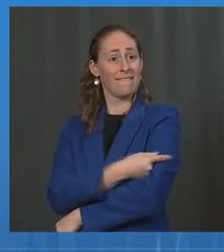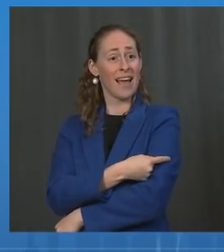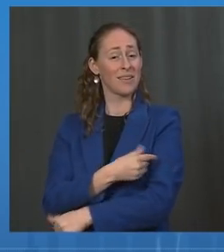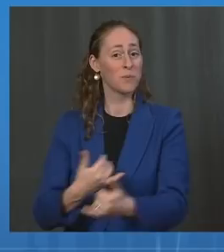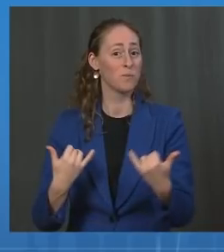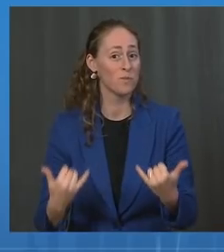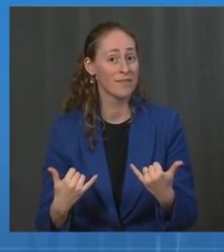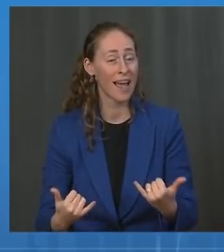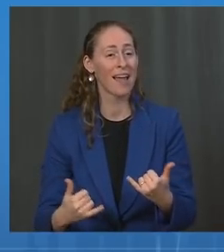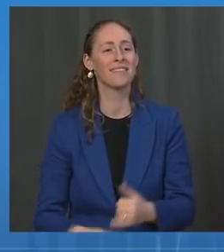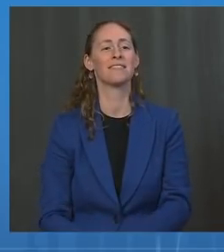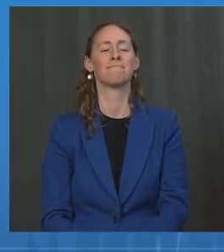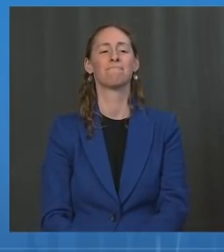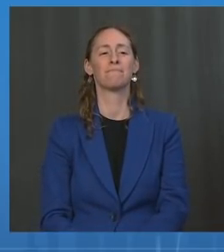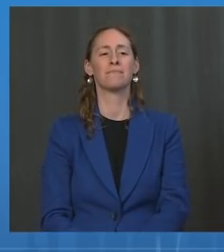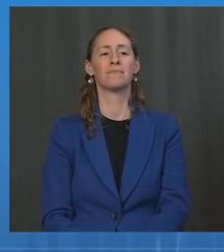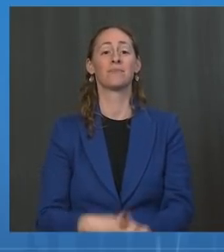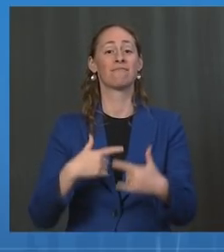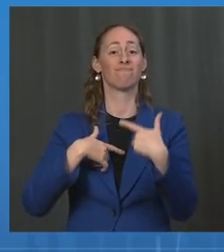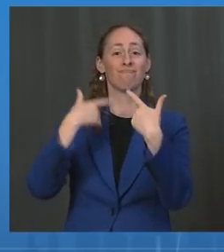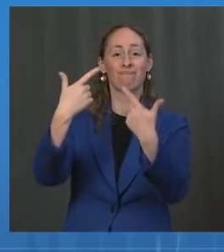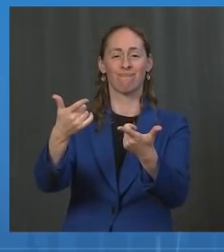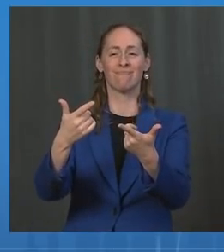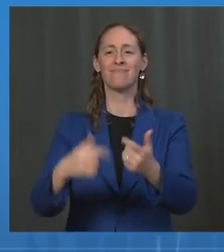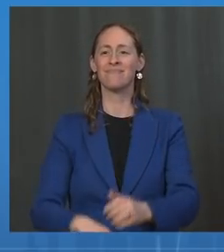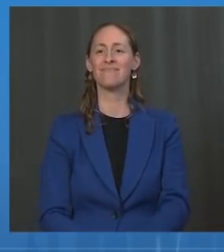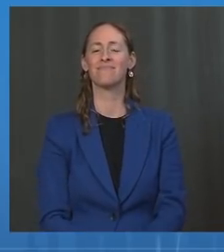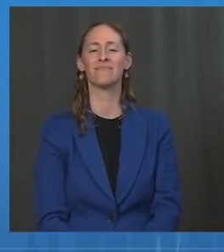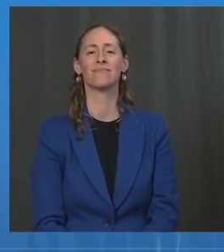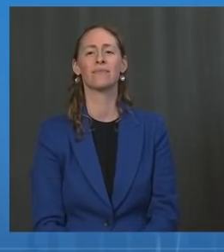Dr. Walensky: Thank you, Jeff. Good afternoon. Let's begin with an overview of the data.